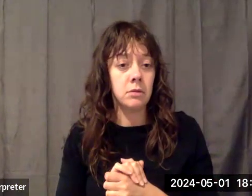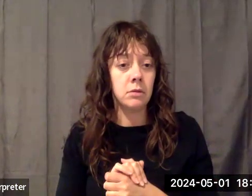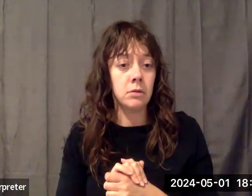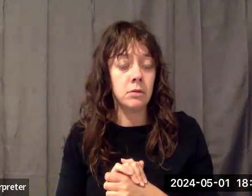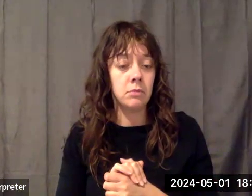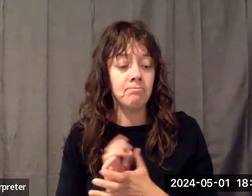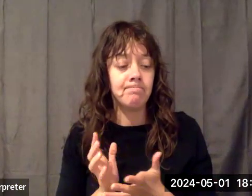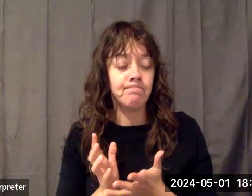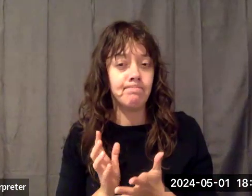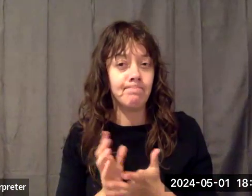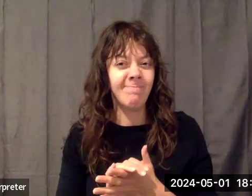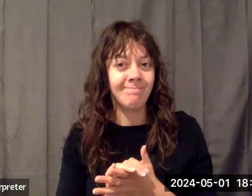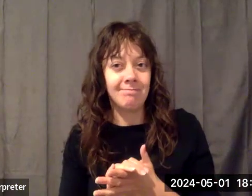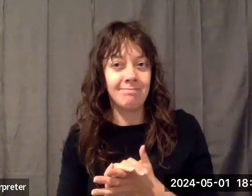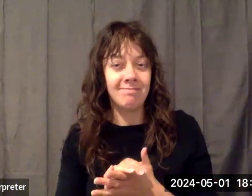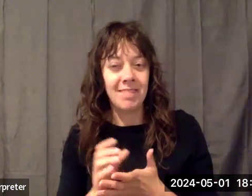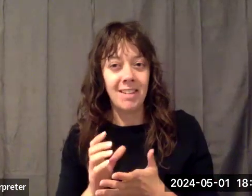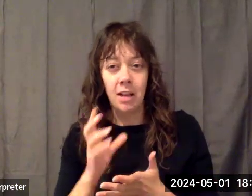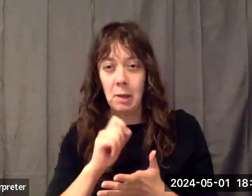Okay, so I guess you just see my initials. That's all right.